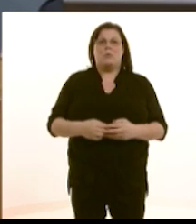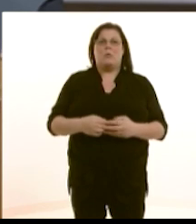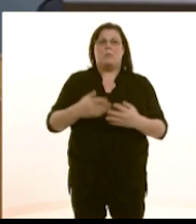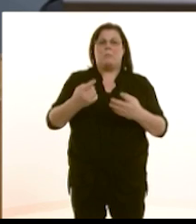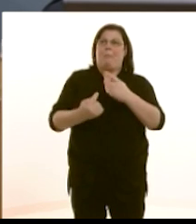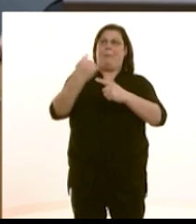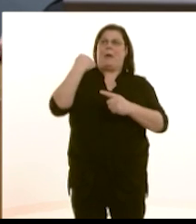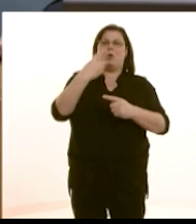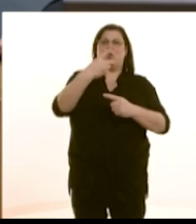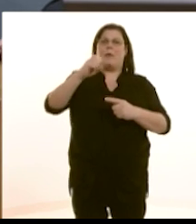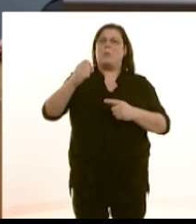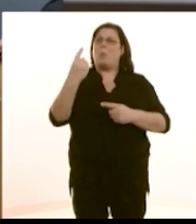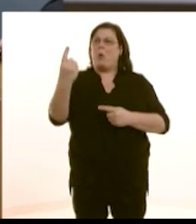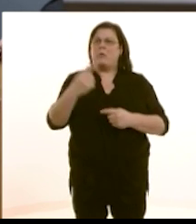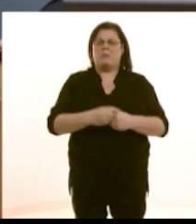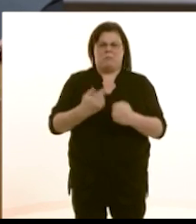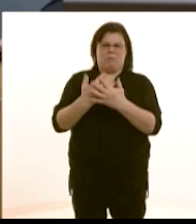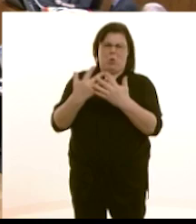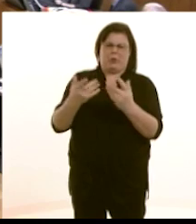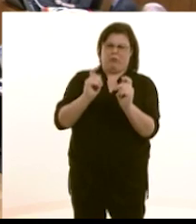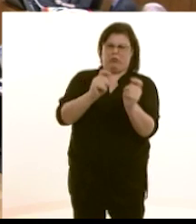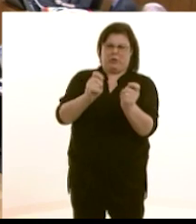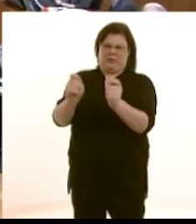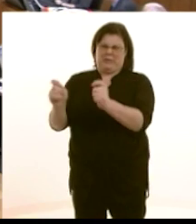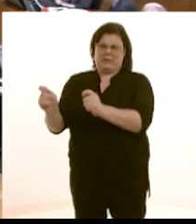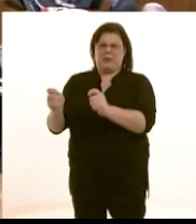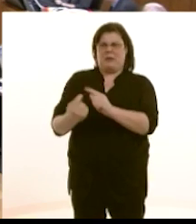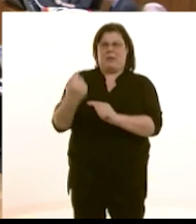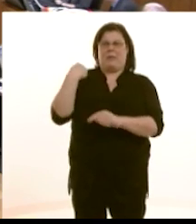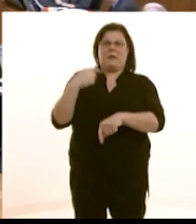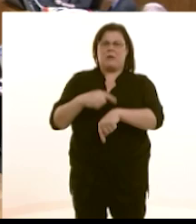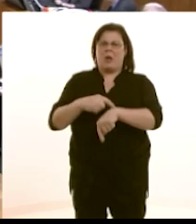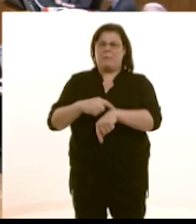in 2001, when there were more significant job losses at that time. So, tomorrow will